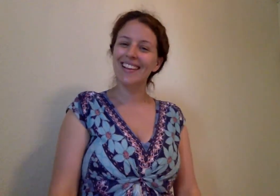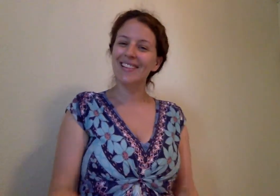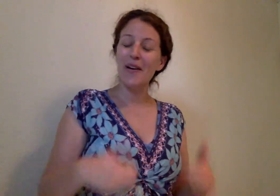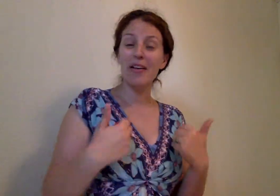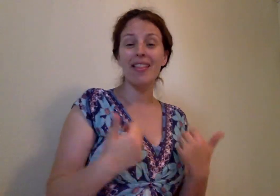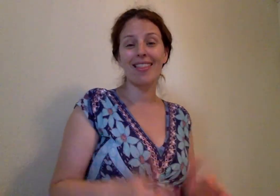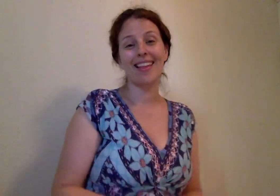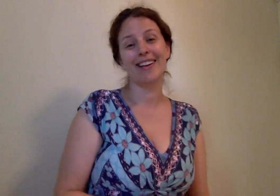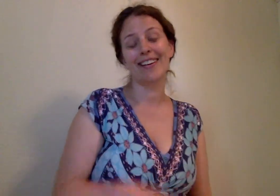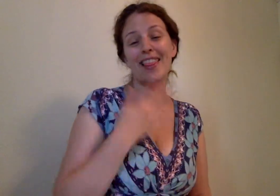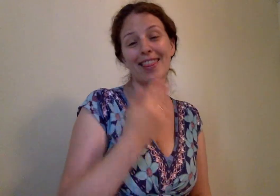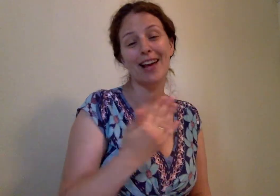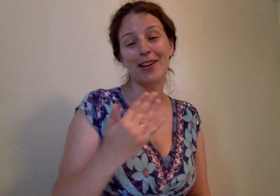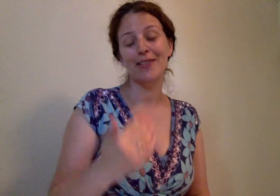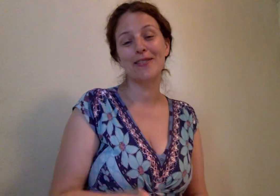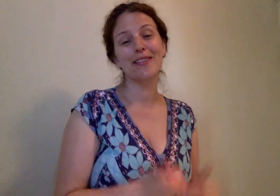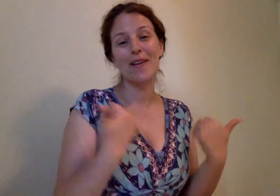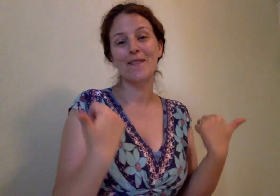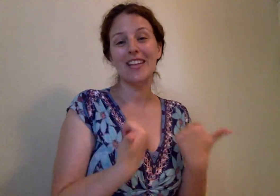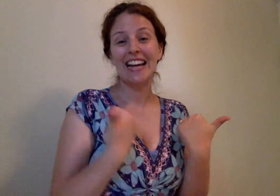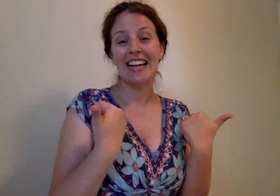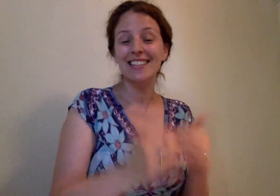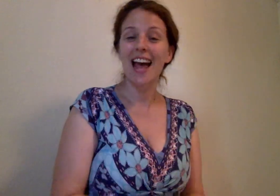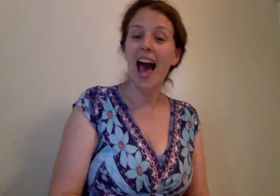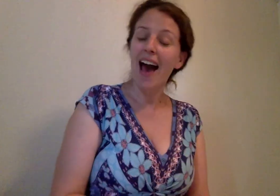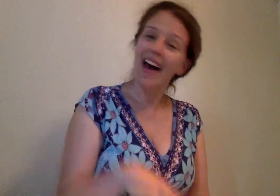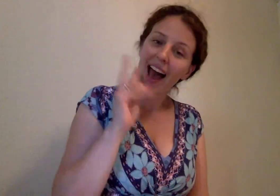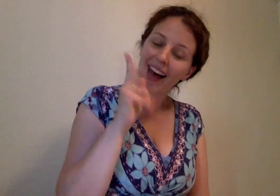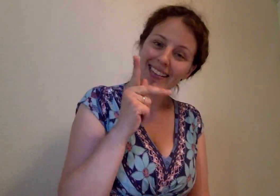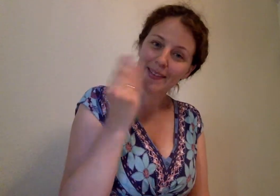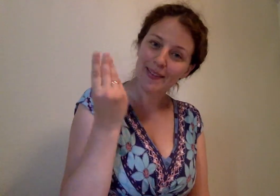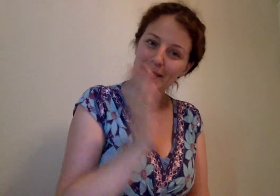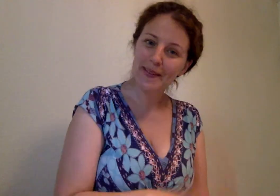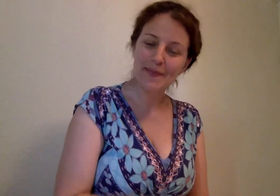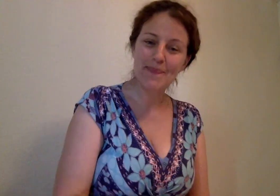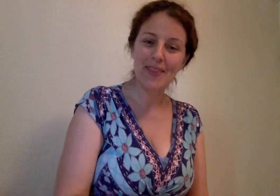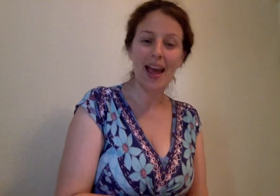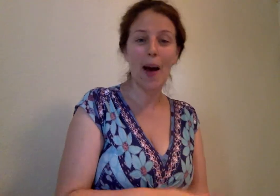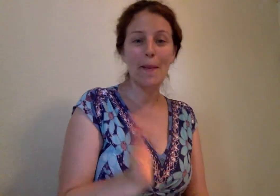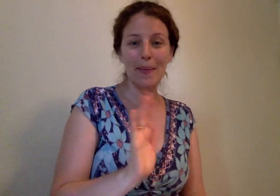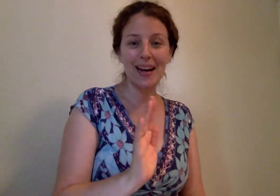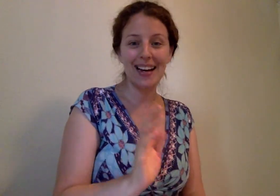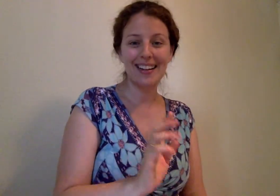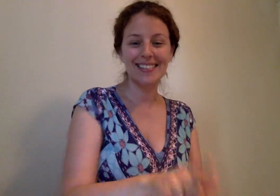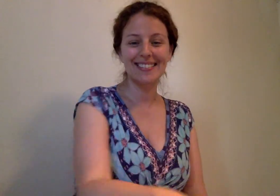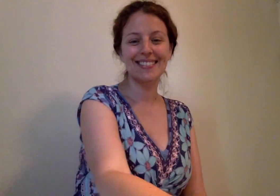Thank you, finished, I'll see you soon, bye."